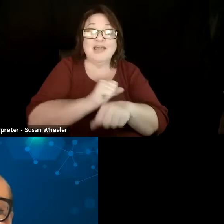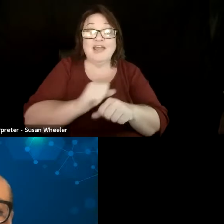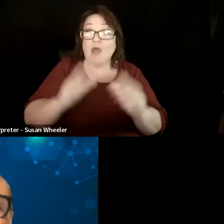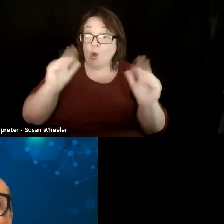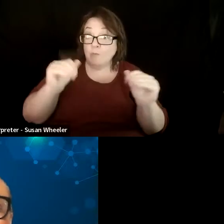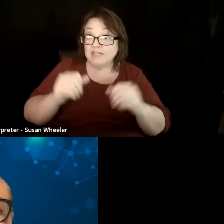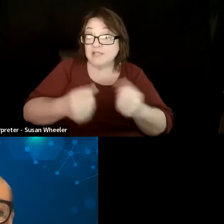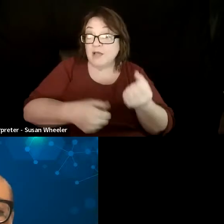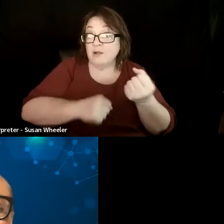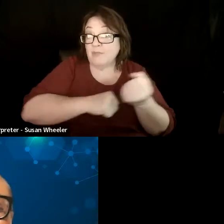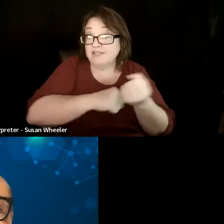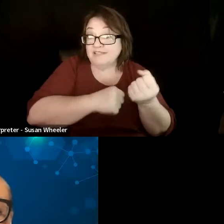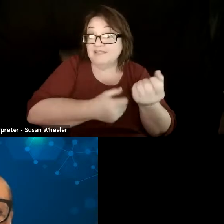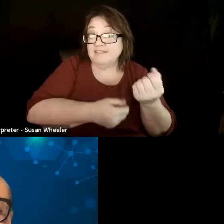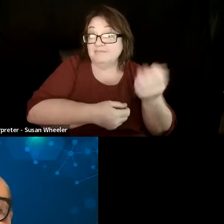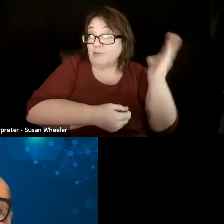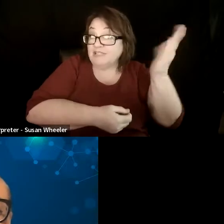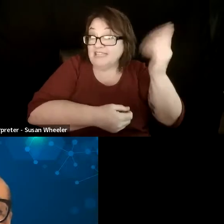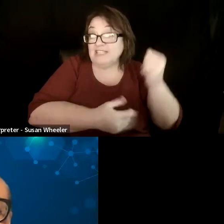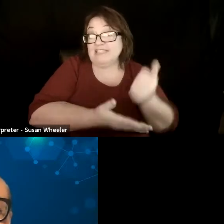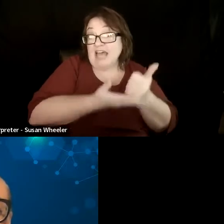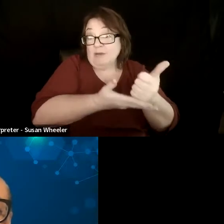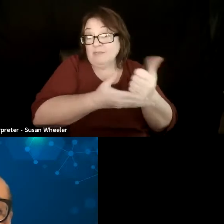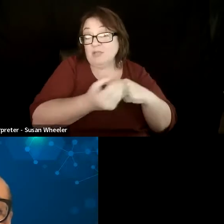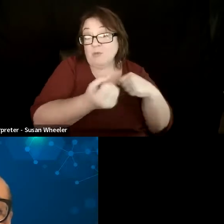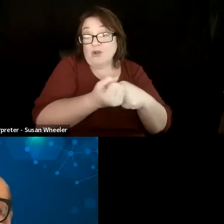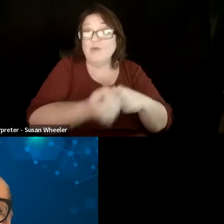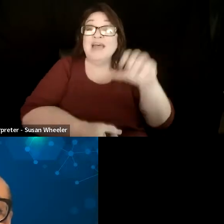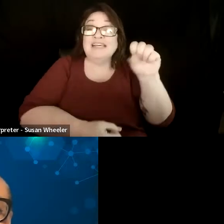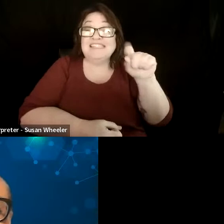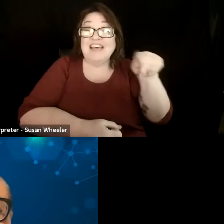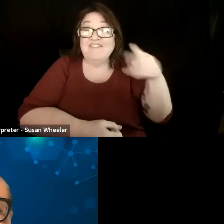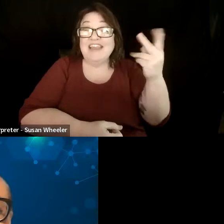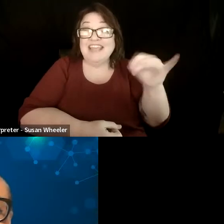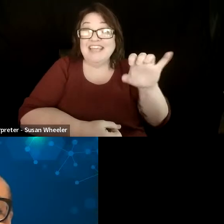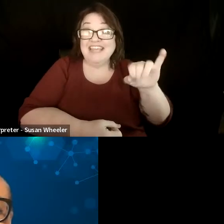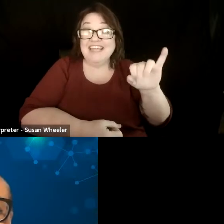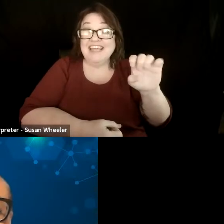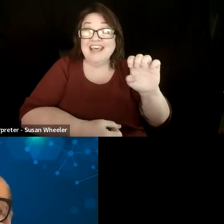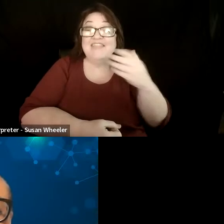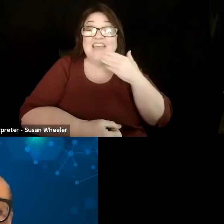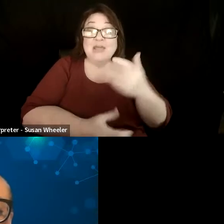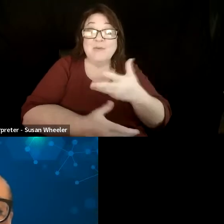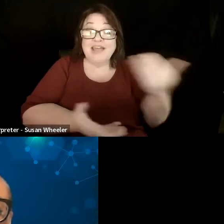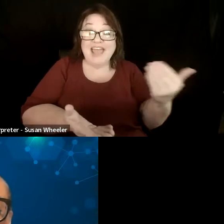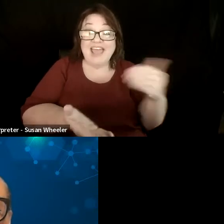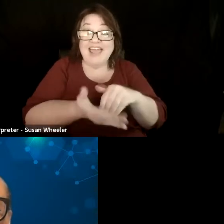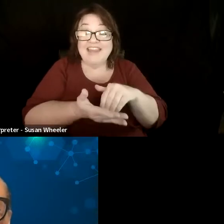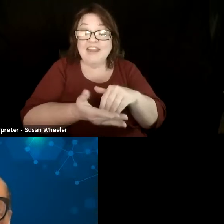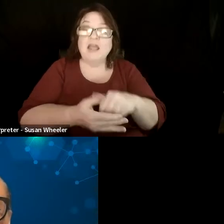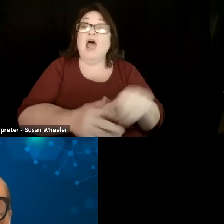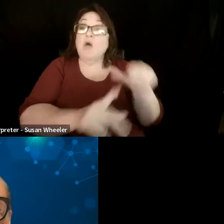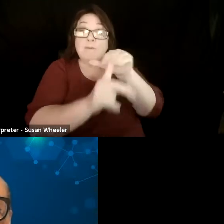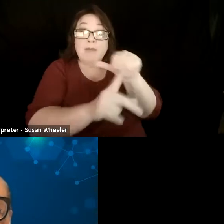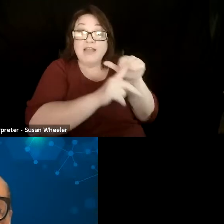in answering some of your questions. Stephanie, thank you again for being with us today. As a reminder to everybody watching,